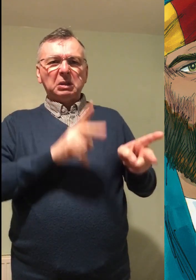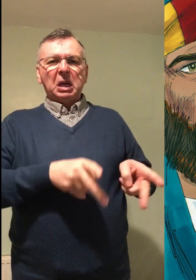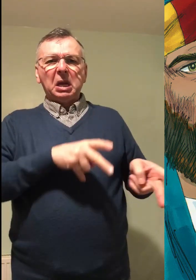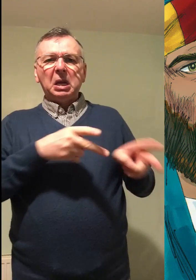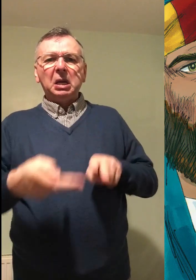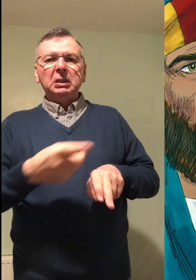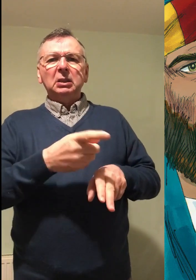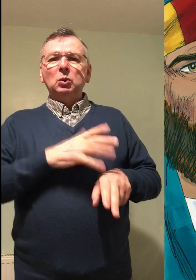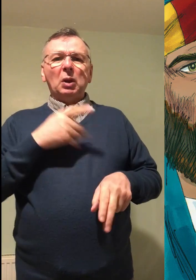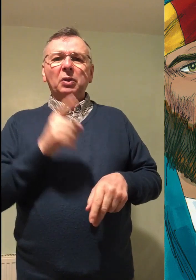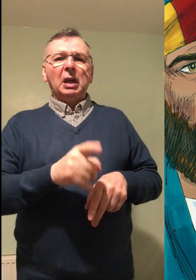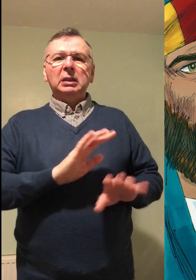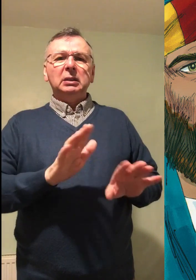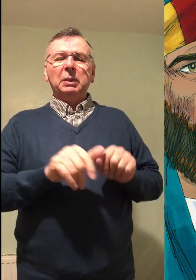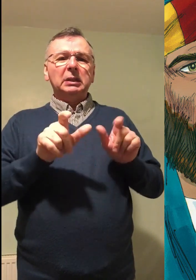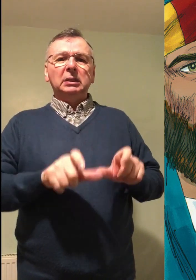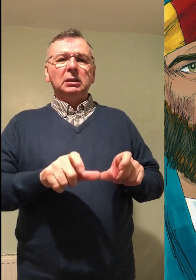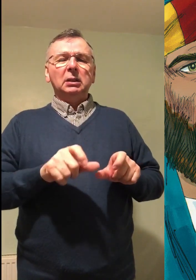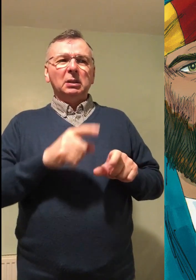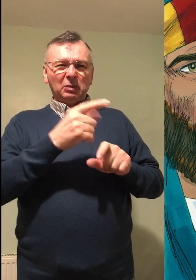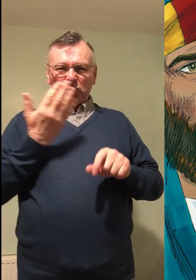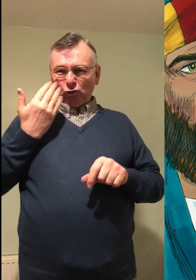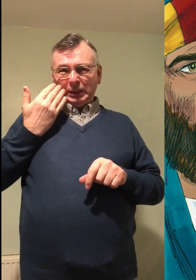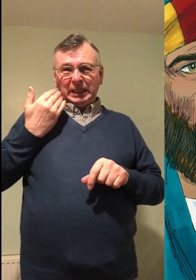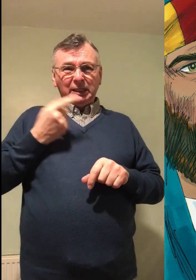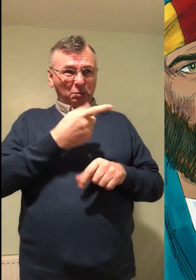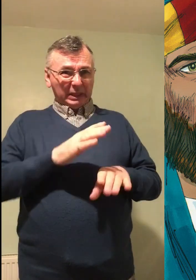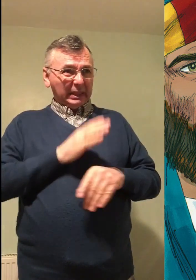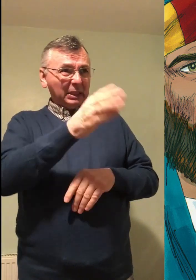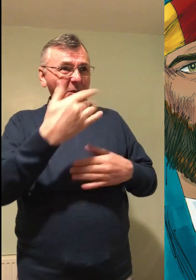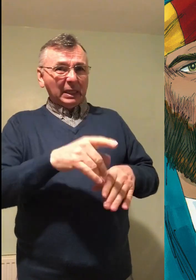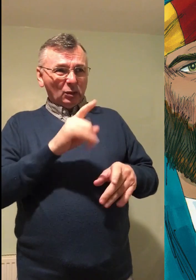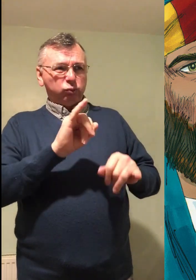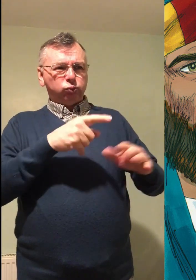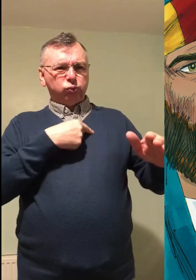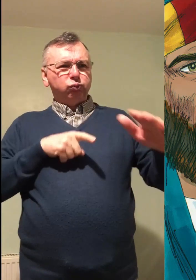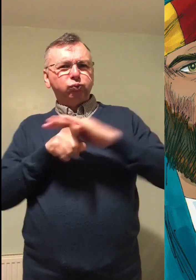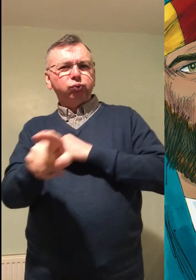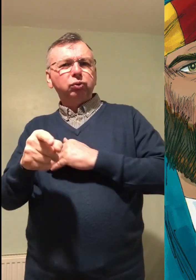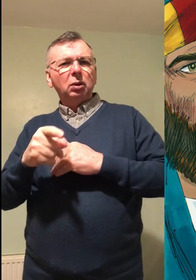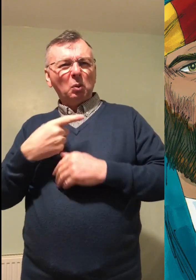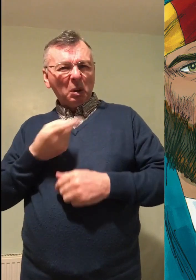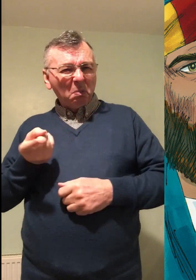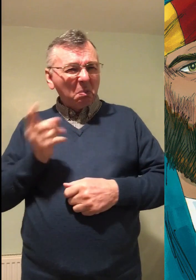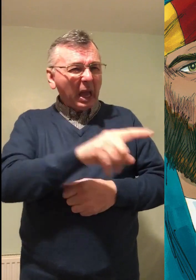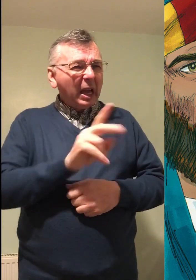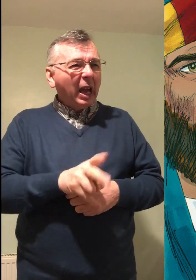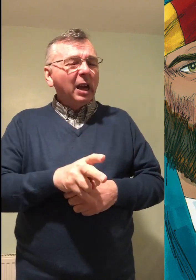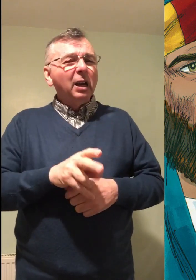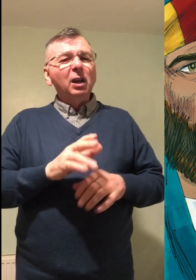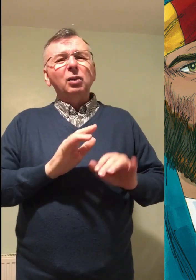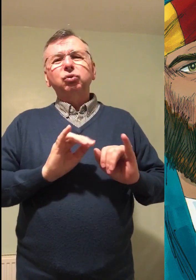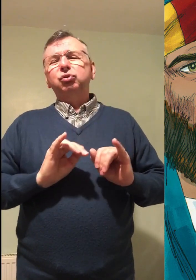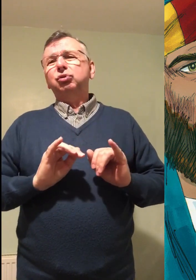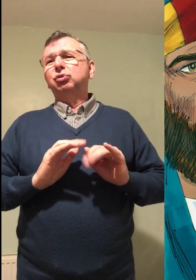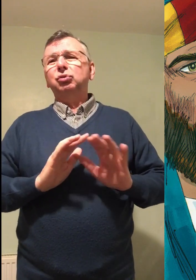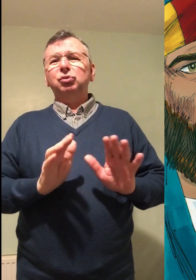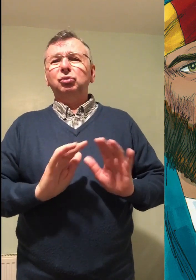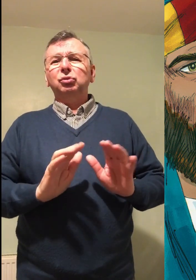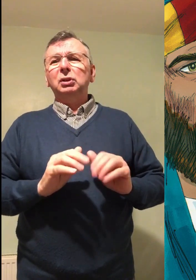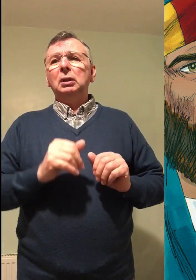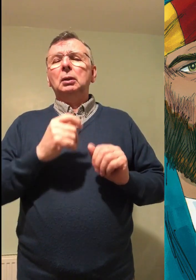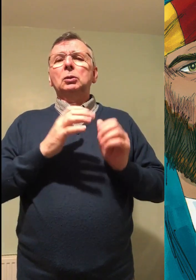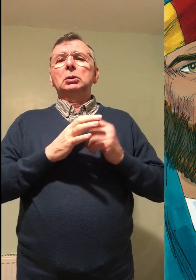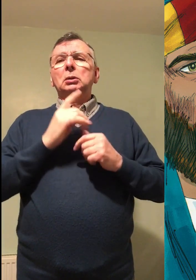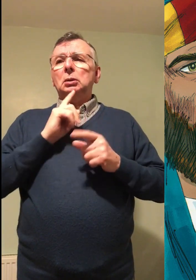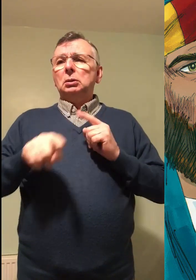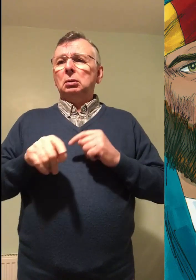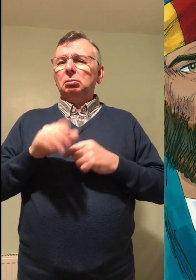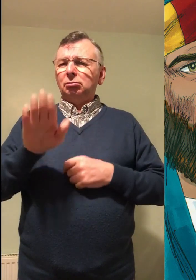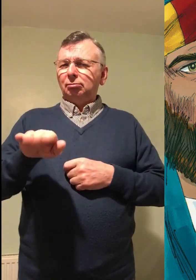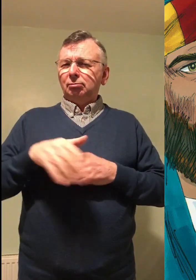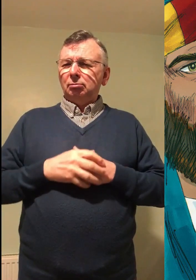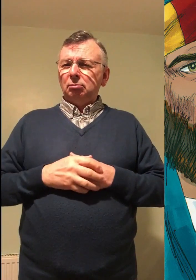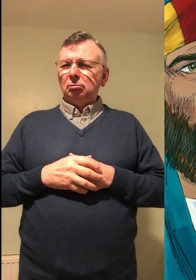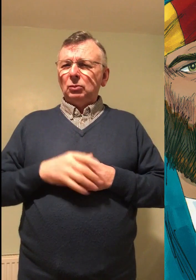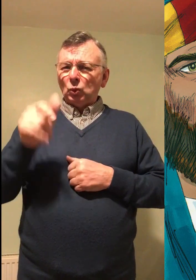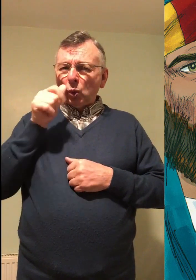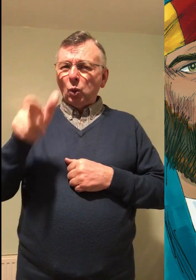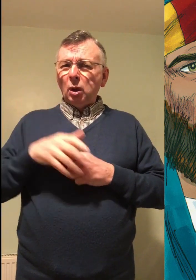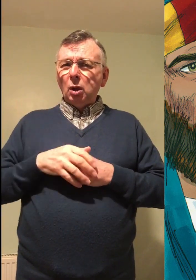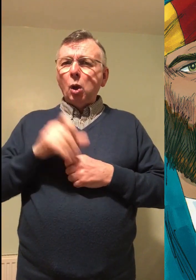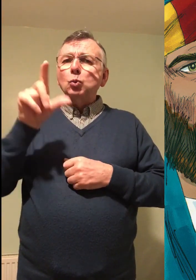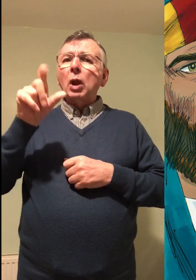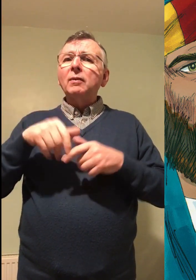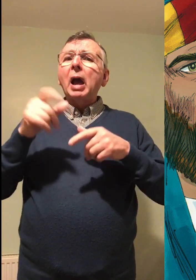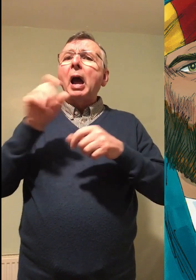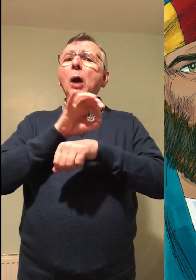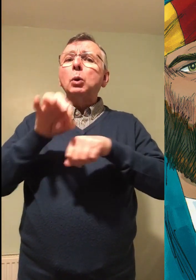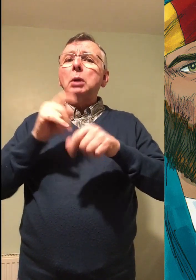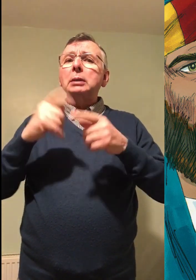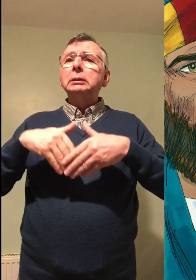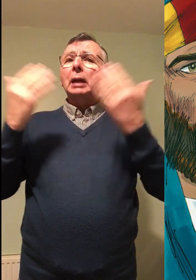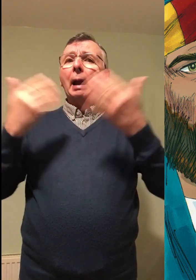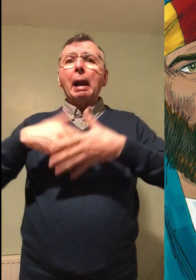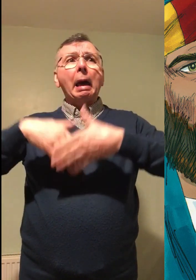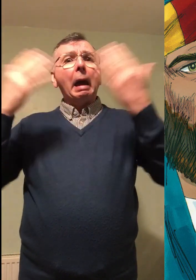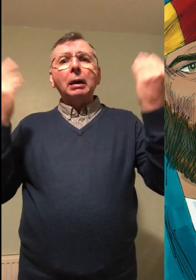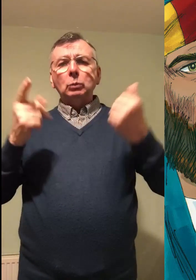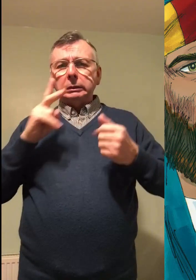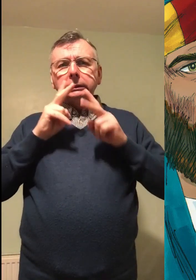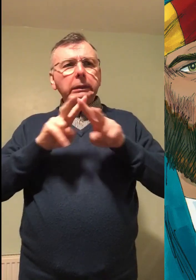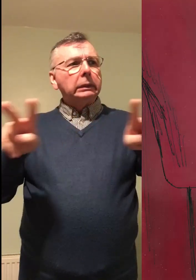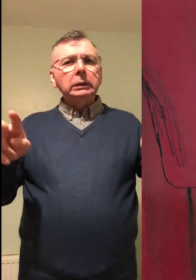yet you are going back?” Jesus answered, “Are there not twelve hours